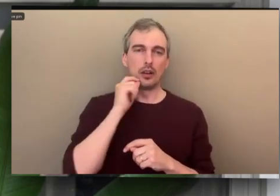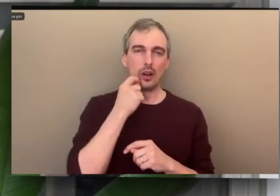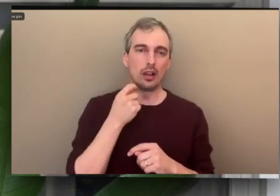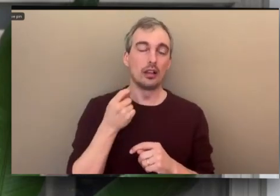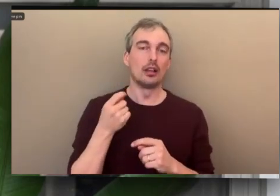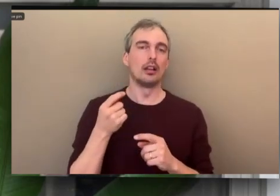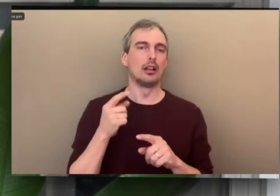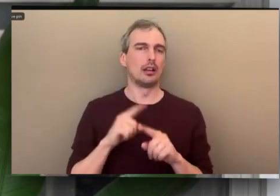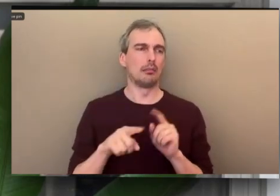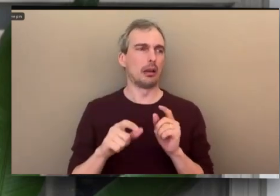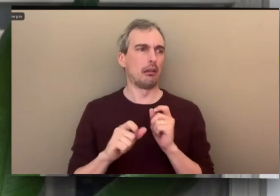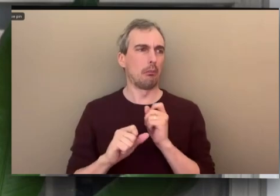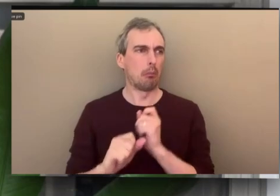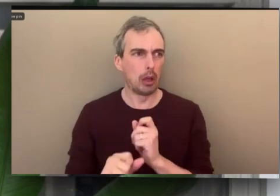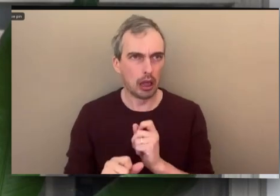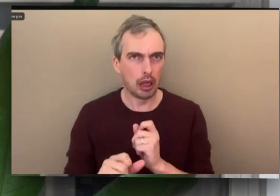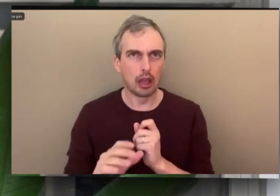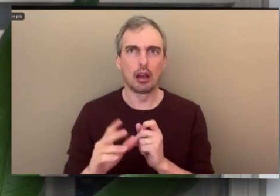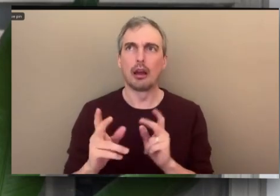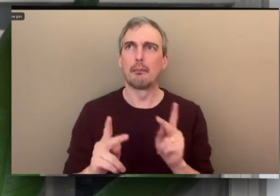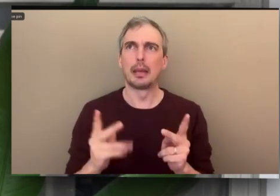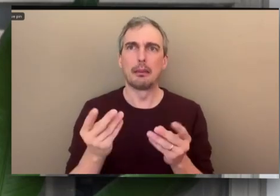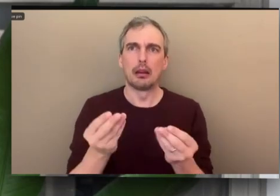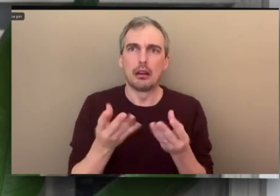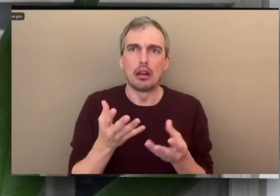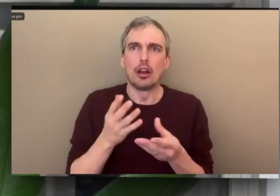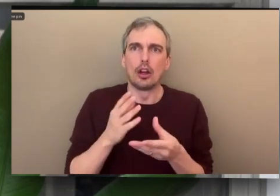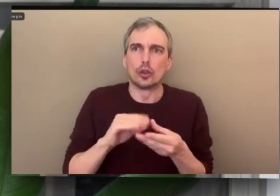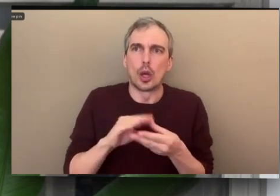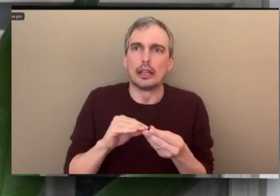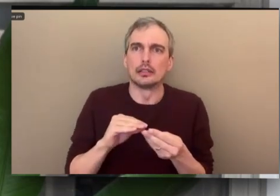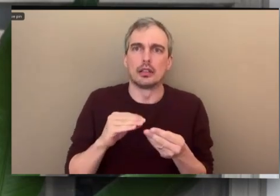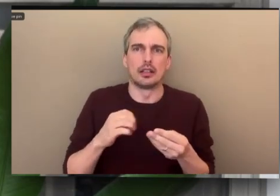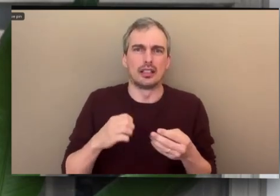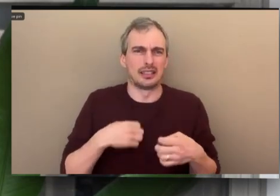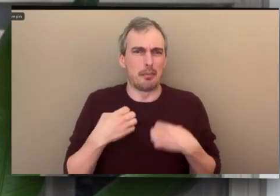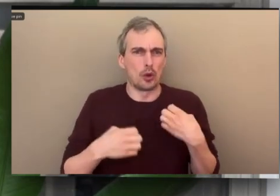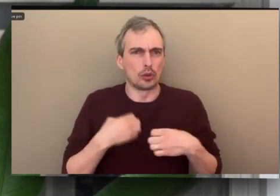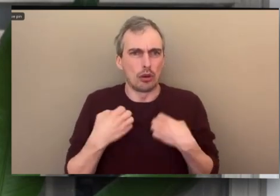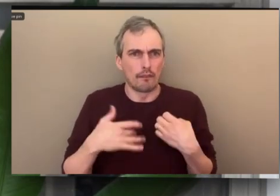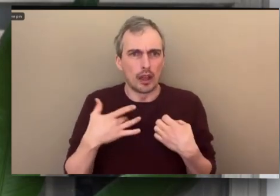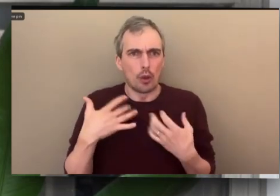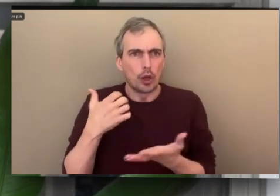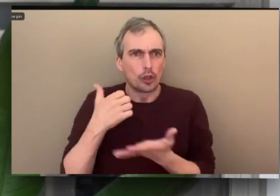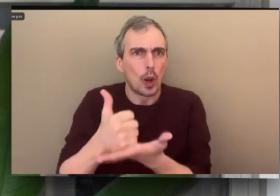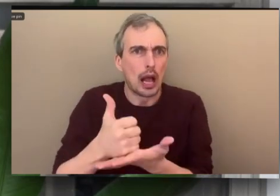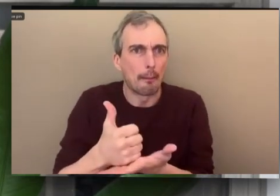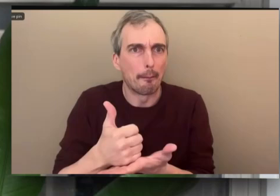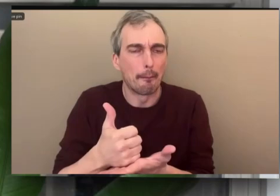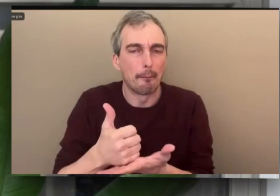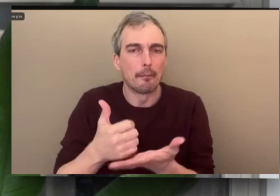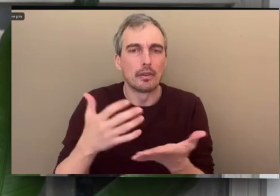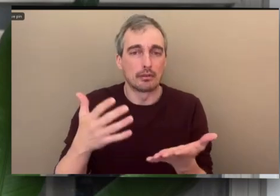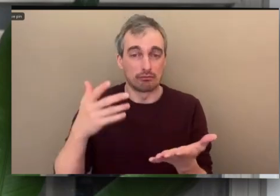I don't know any human being that does not want to help somebody, when you put it black and white to them and you say... This is my experience. You're like...